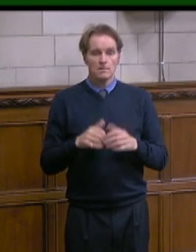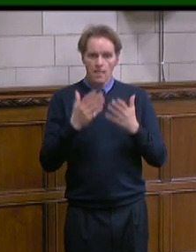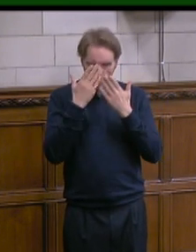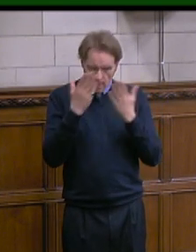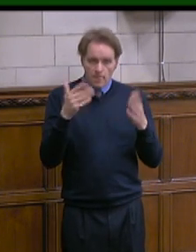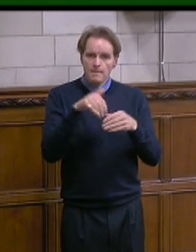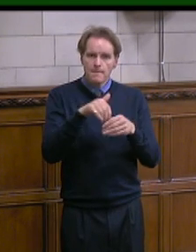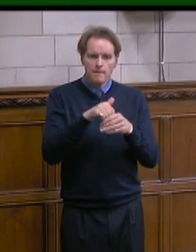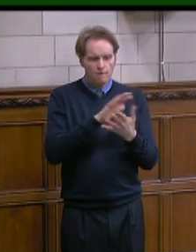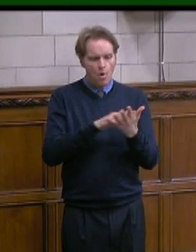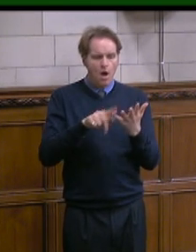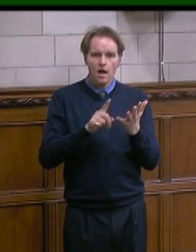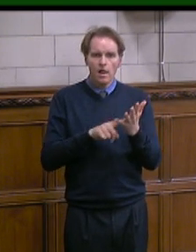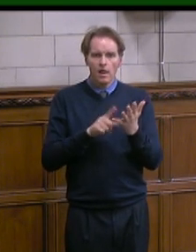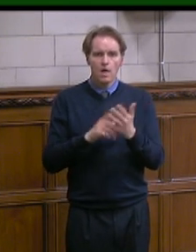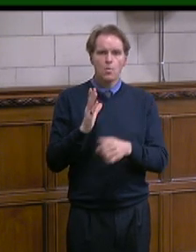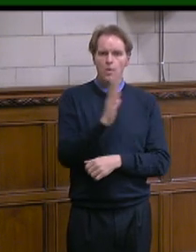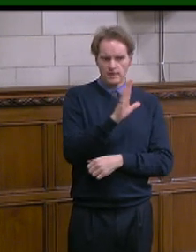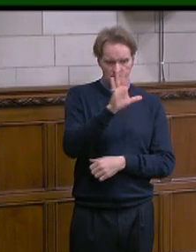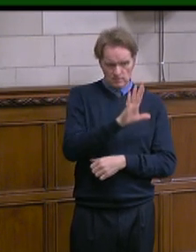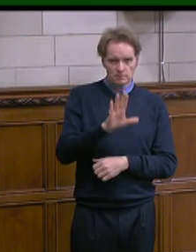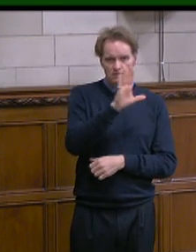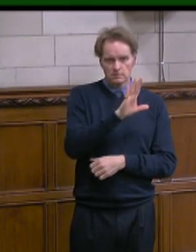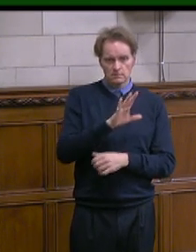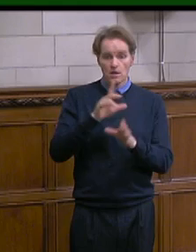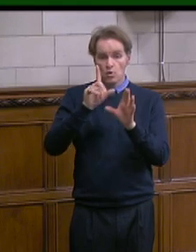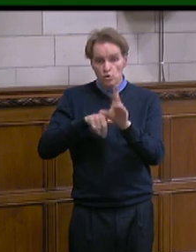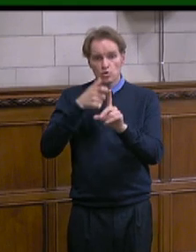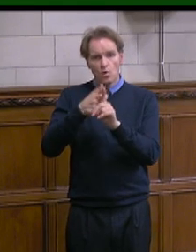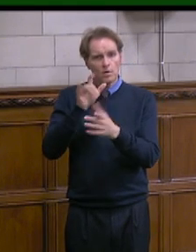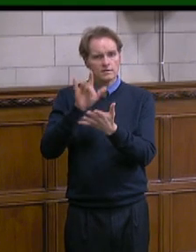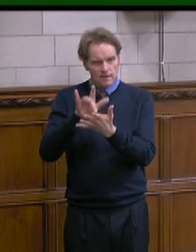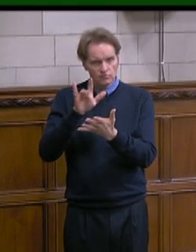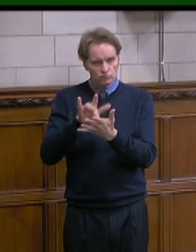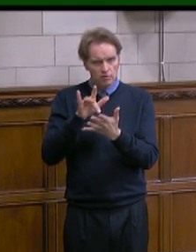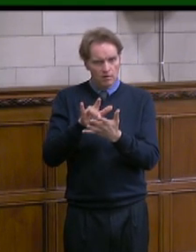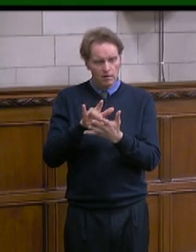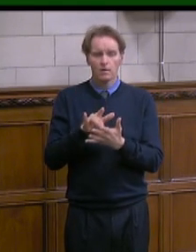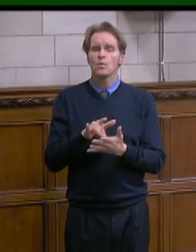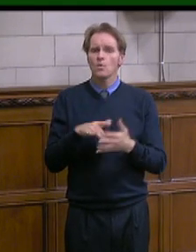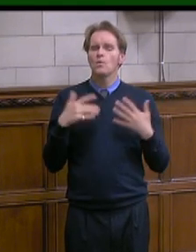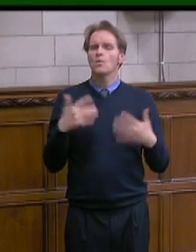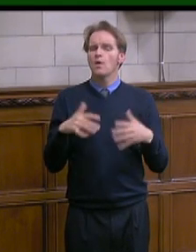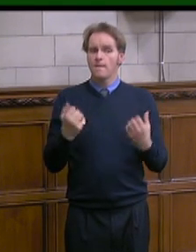Friend the Member for York Central (Rachael Maskell), who so powerfully reminded us that